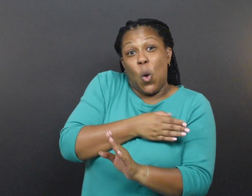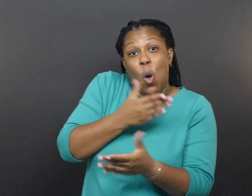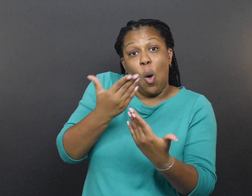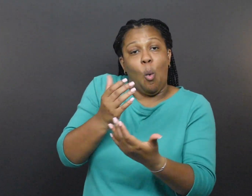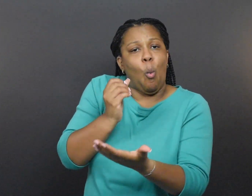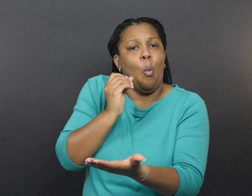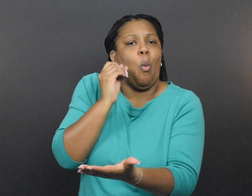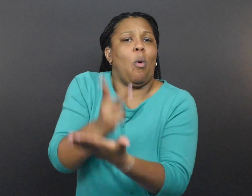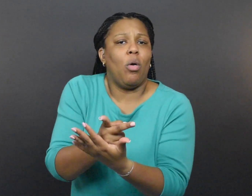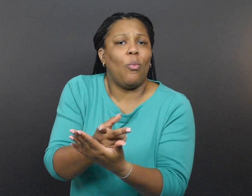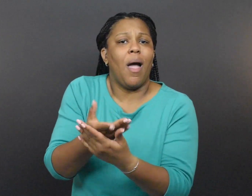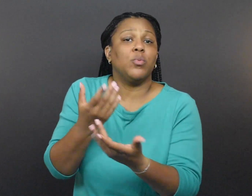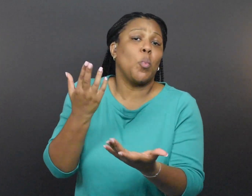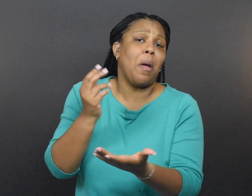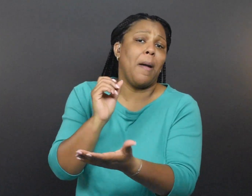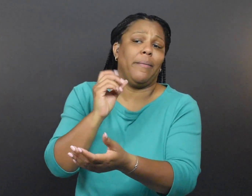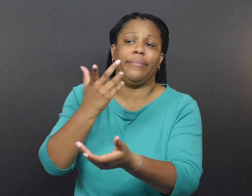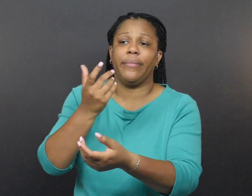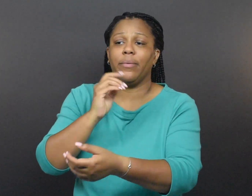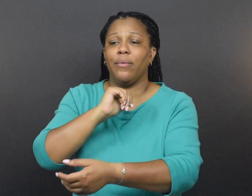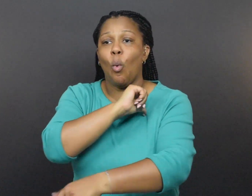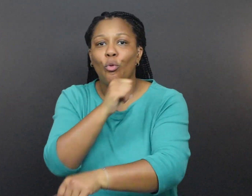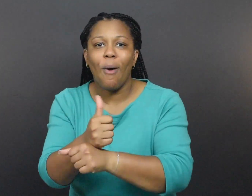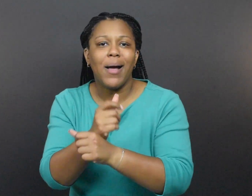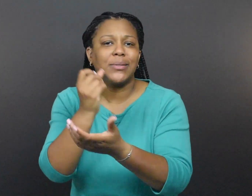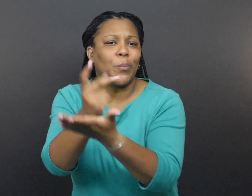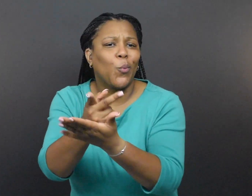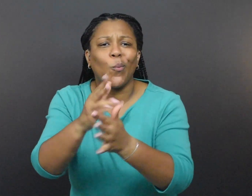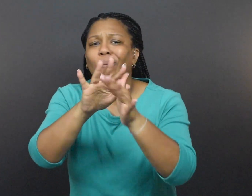Before authorizing or approving COVID-19 vaccines,